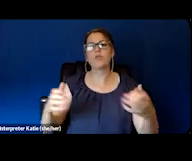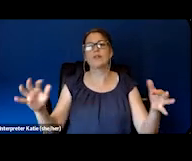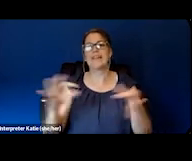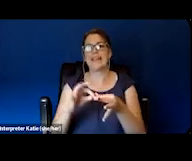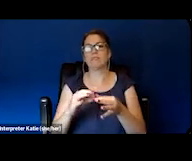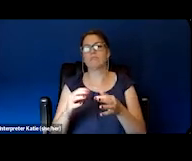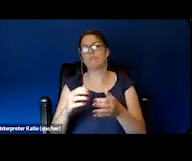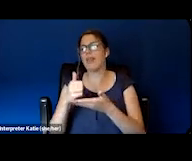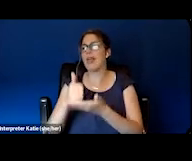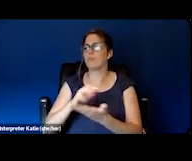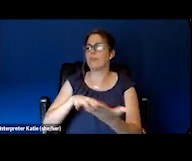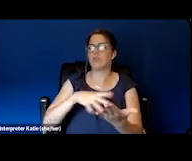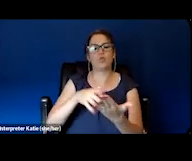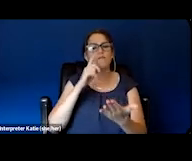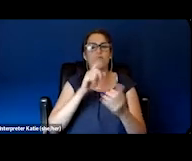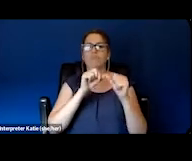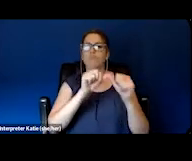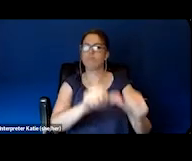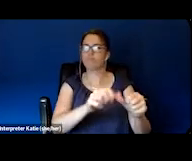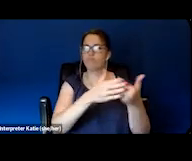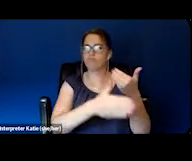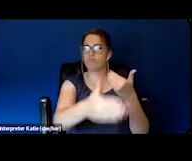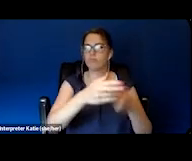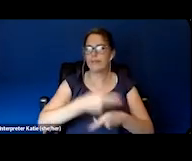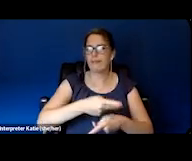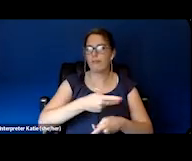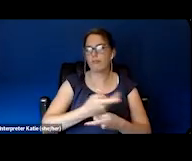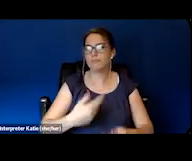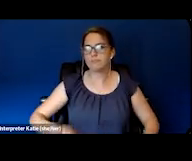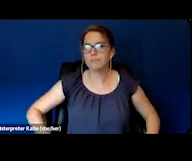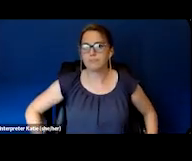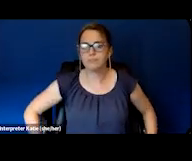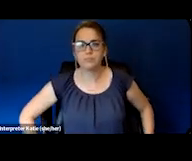for anything they might want or need continued assistance with, next slide.